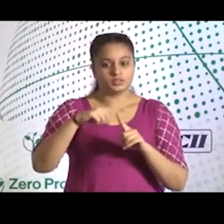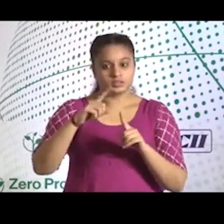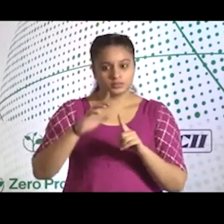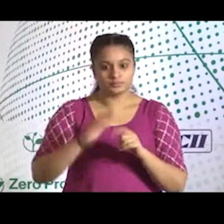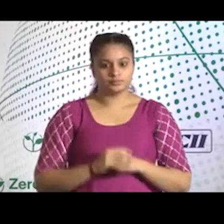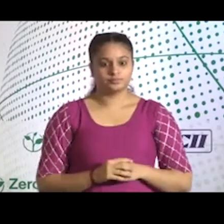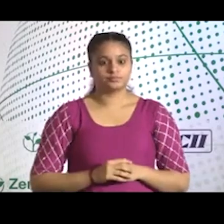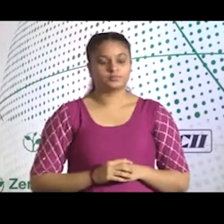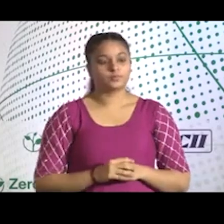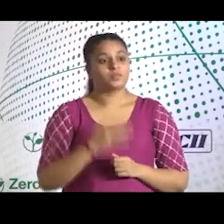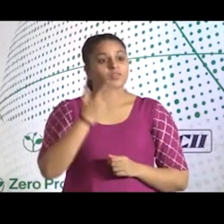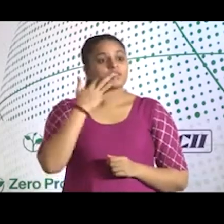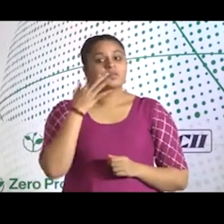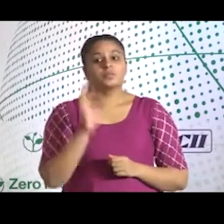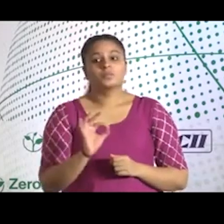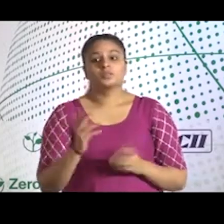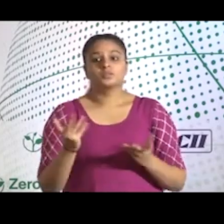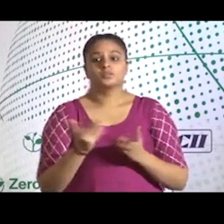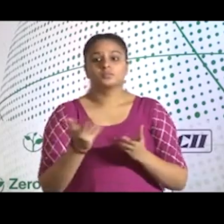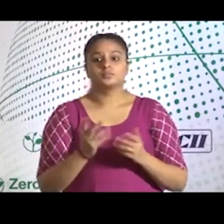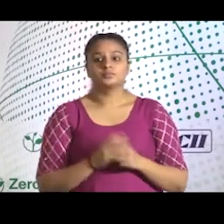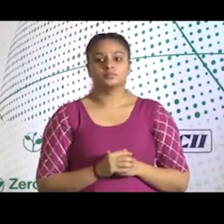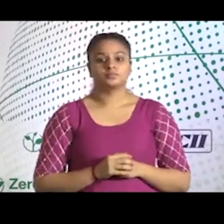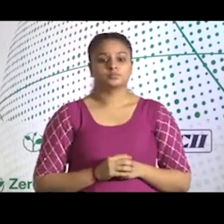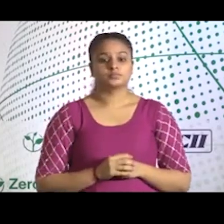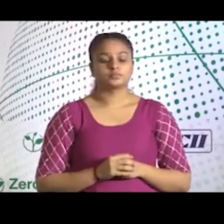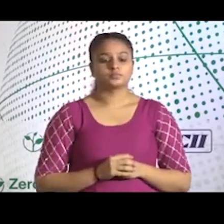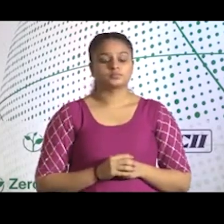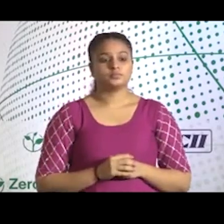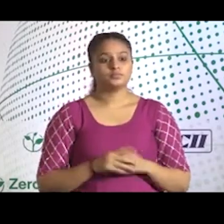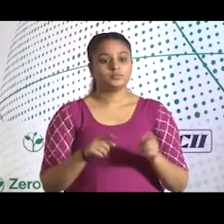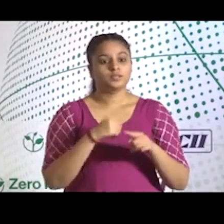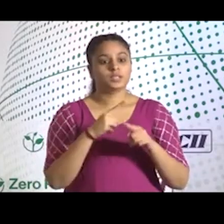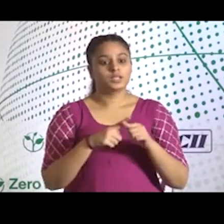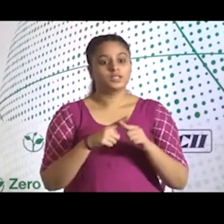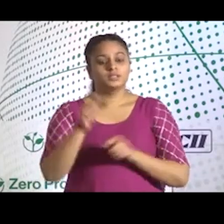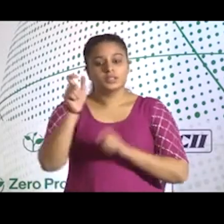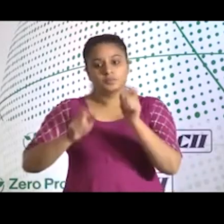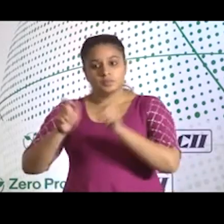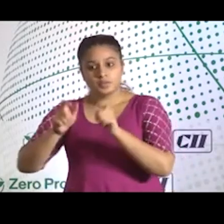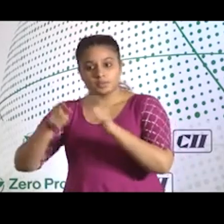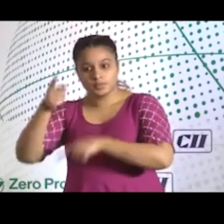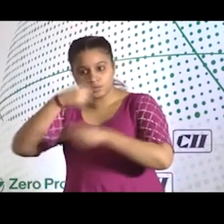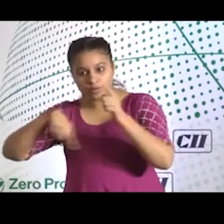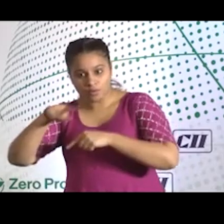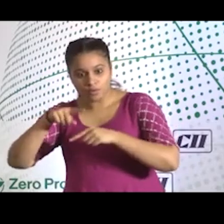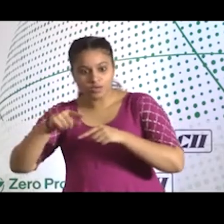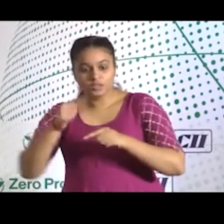And so UX researchers typically perform studies with users.